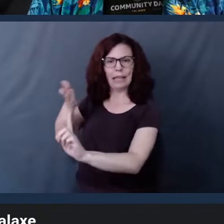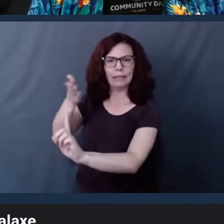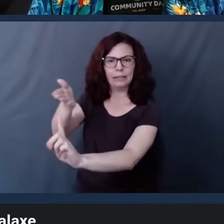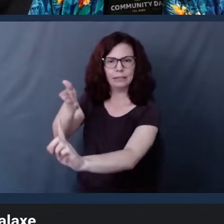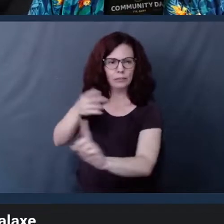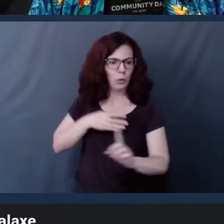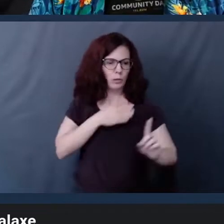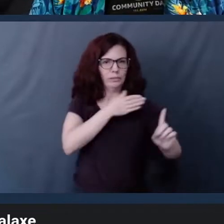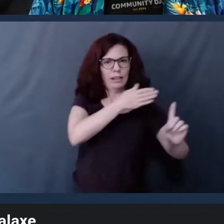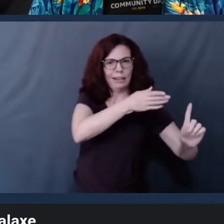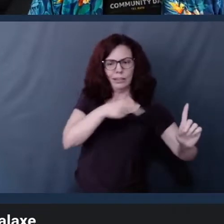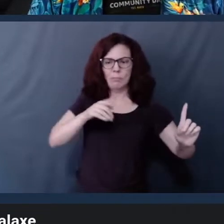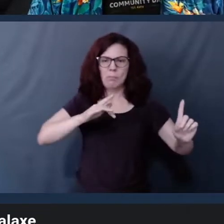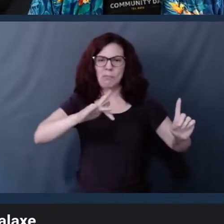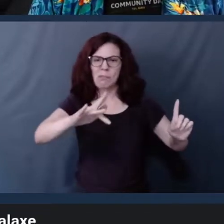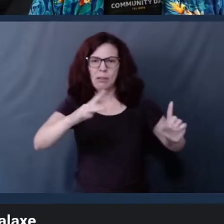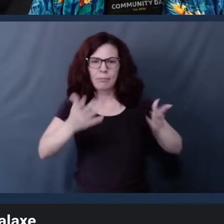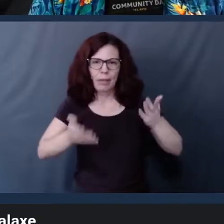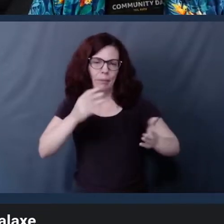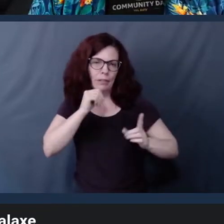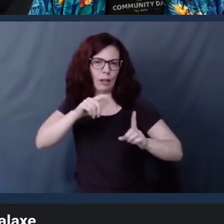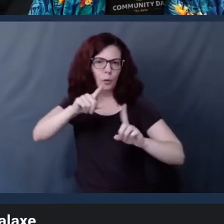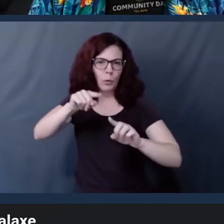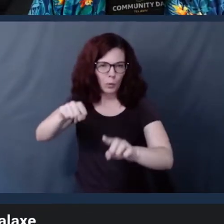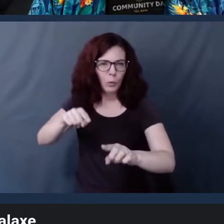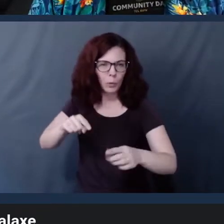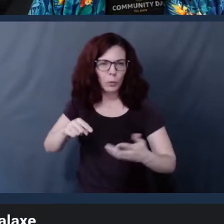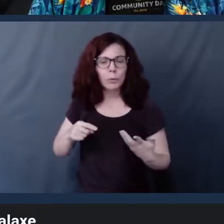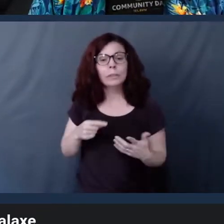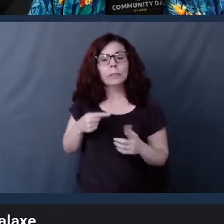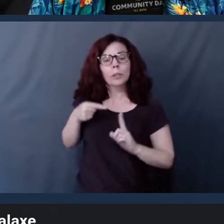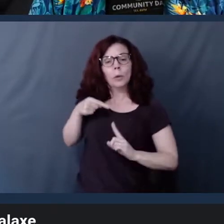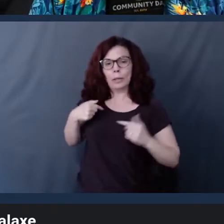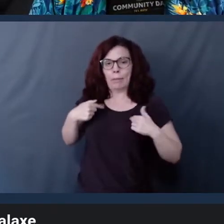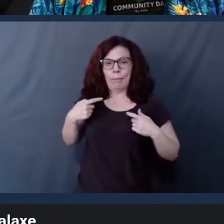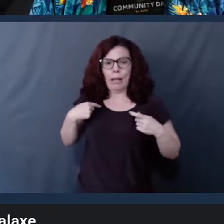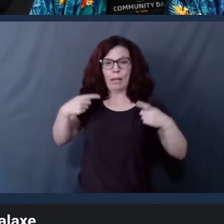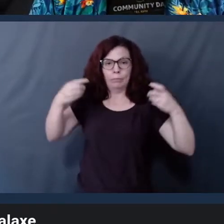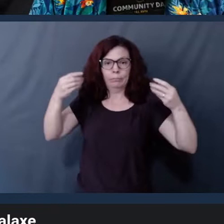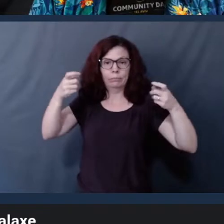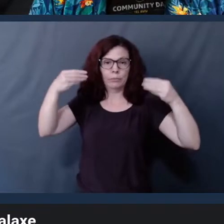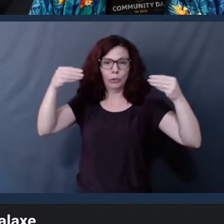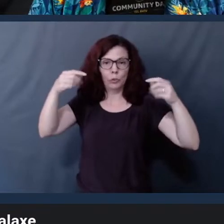are not enough customers going to. So as a store manager for that retail operation,